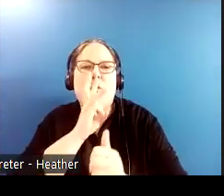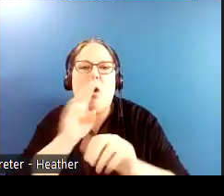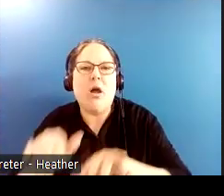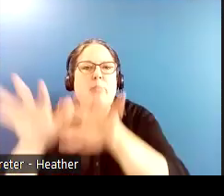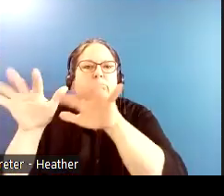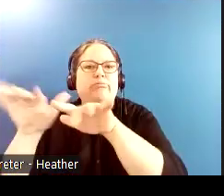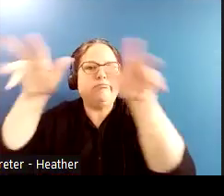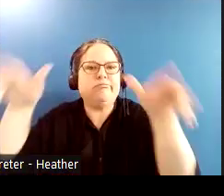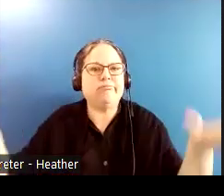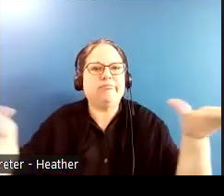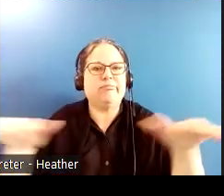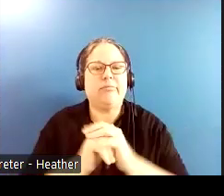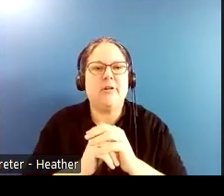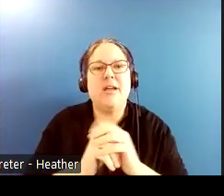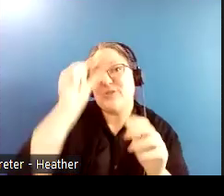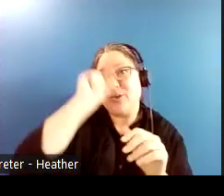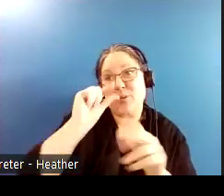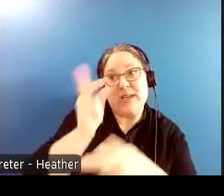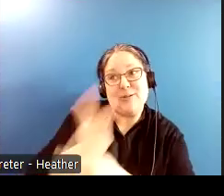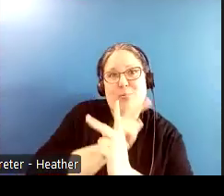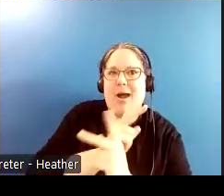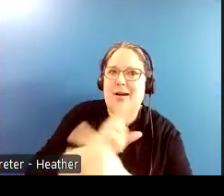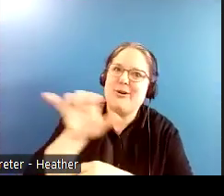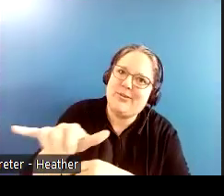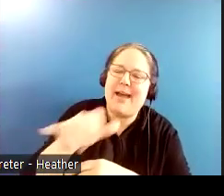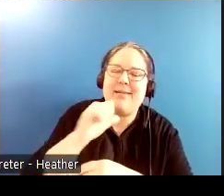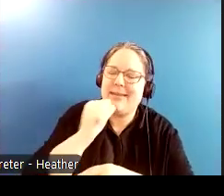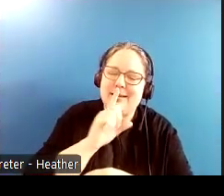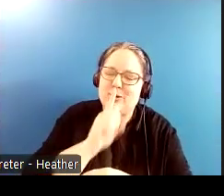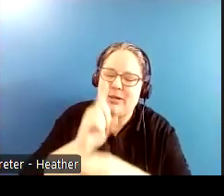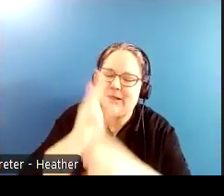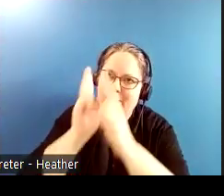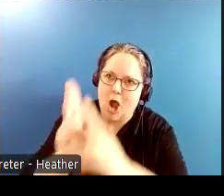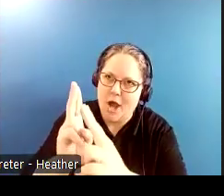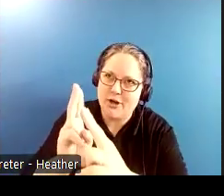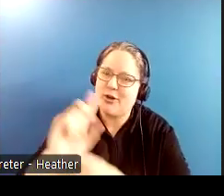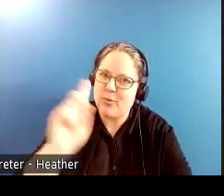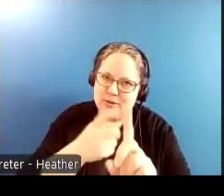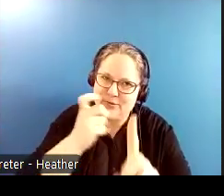so the Greeks borrowed all of that without much attribution to its source which is customary and